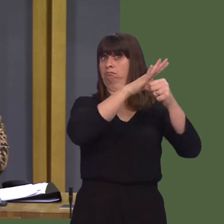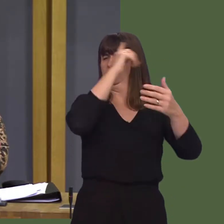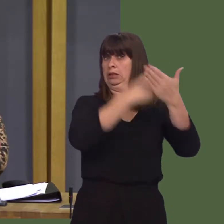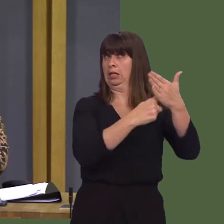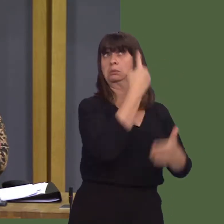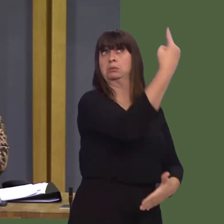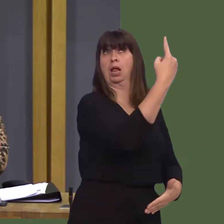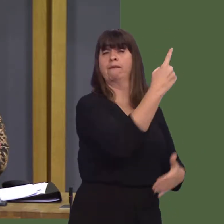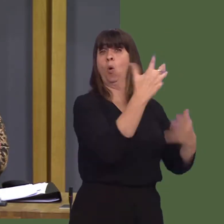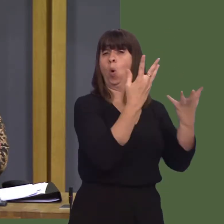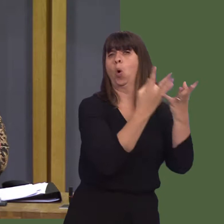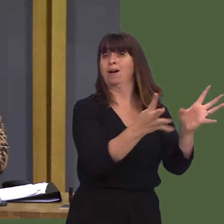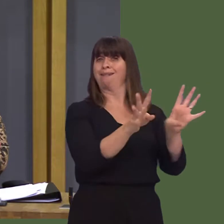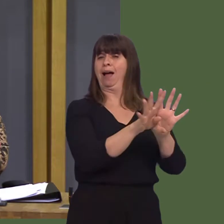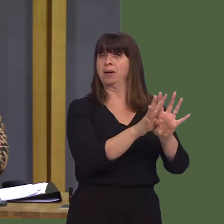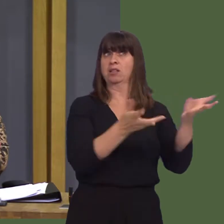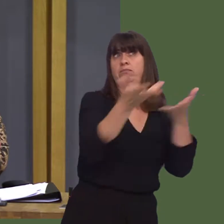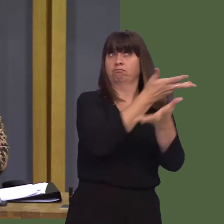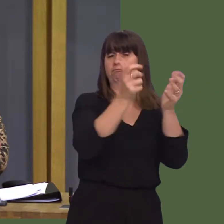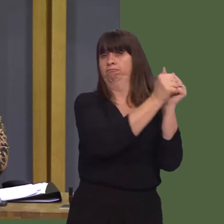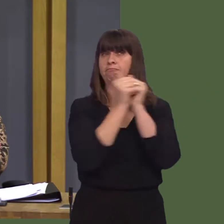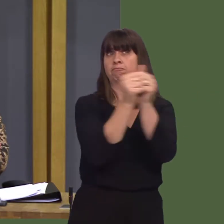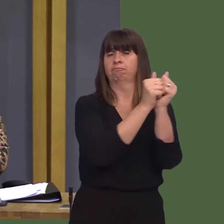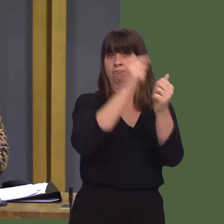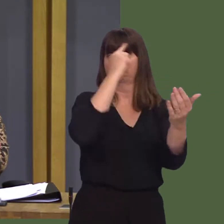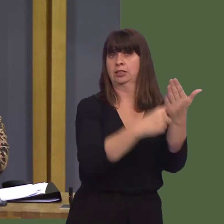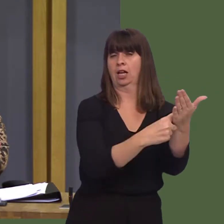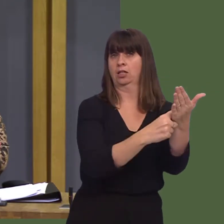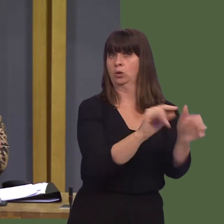the Cabinet be bound by collective responsibility in relation to that?